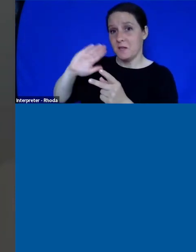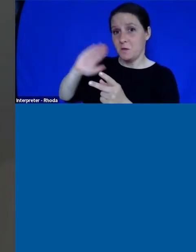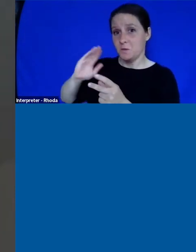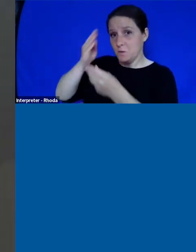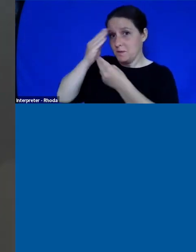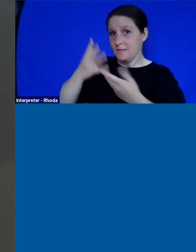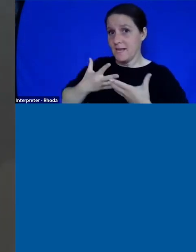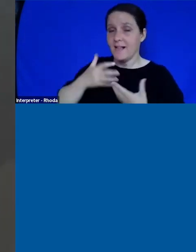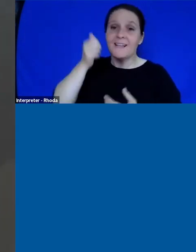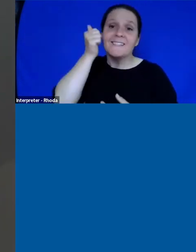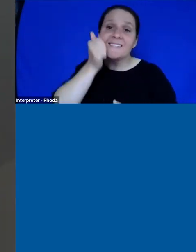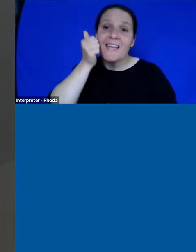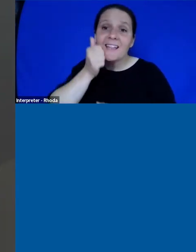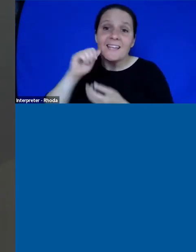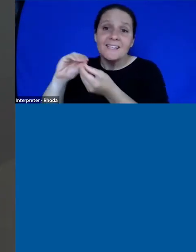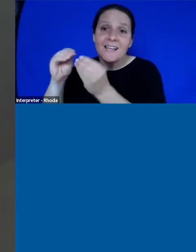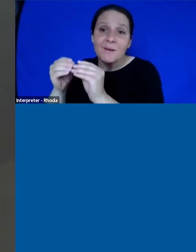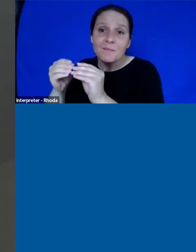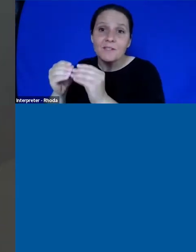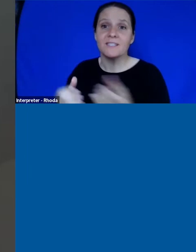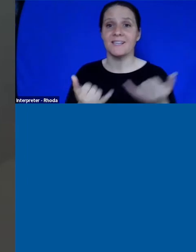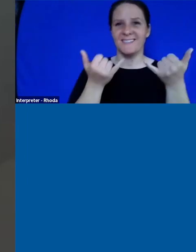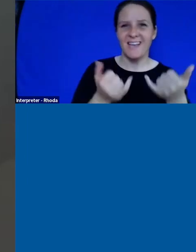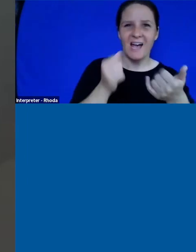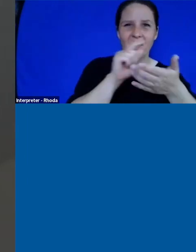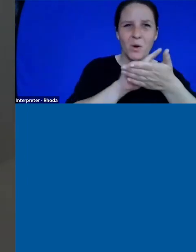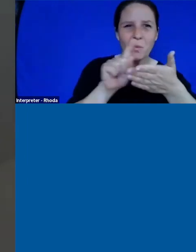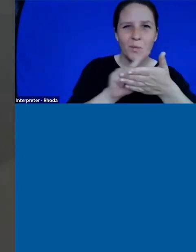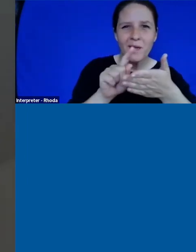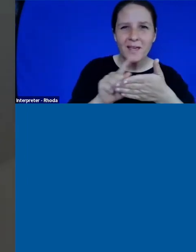And because they're only giving weekly numbers, there's less granularity to the information.